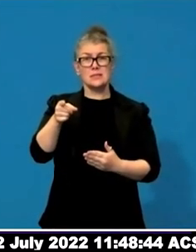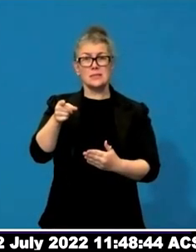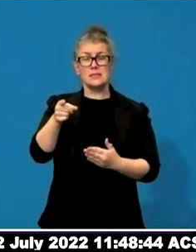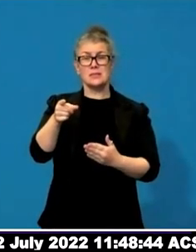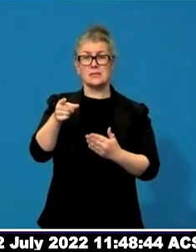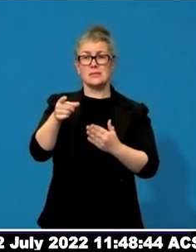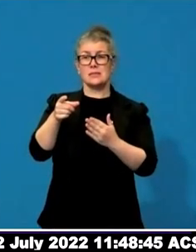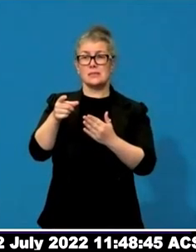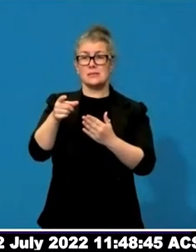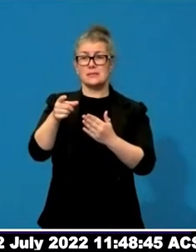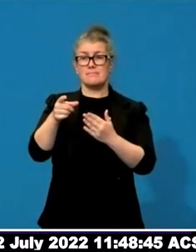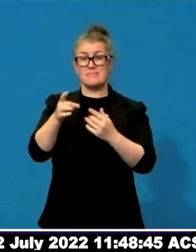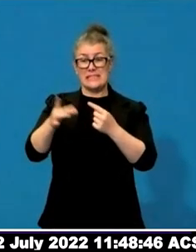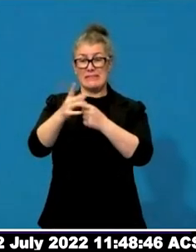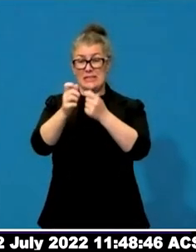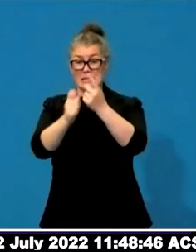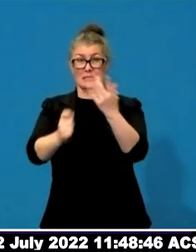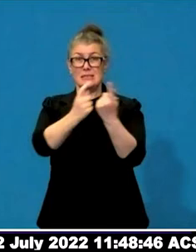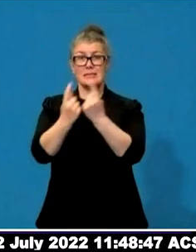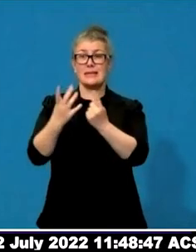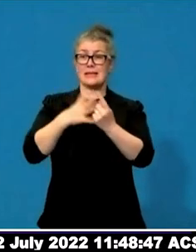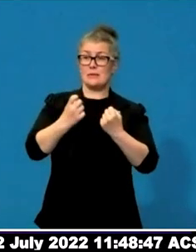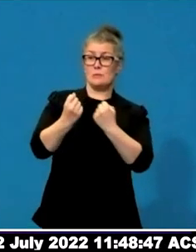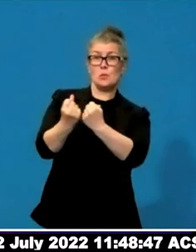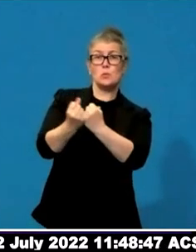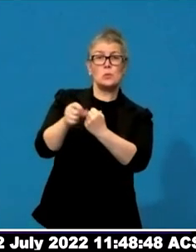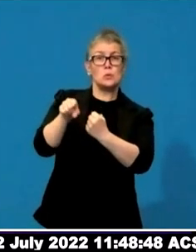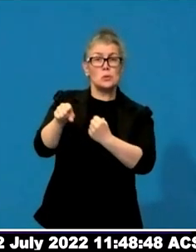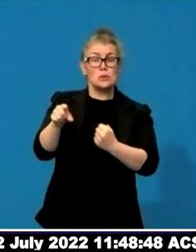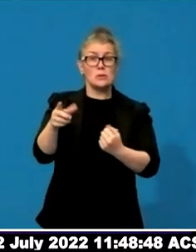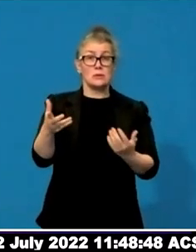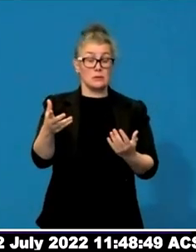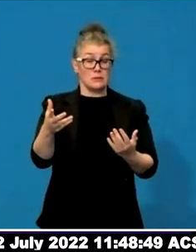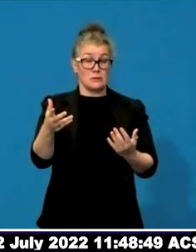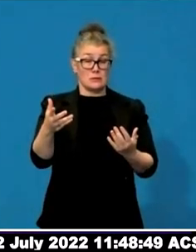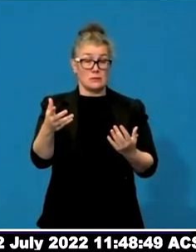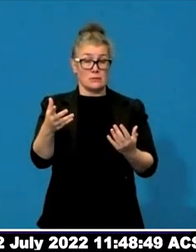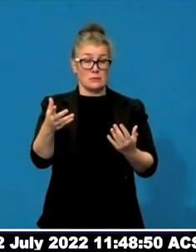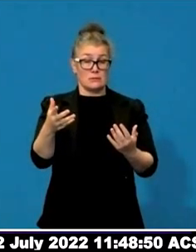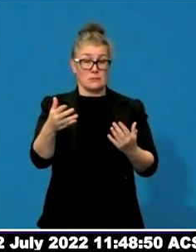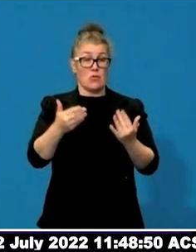And the - being pushed into that review process -